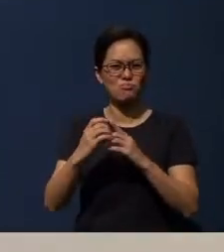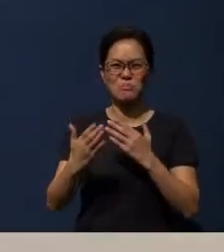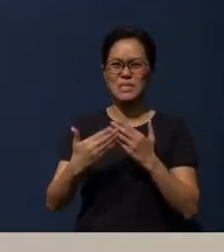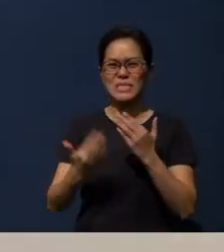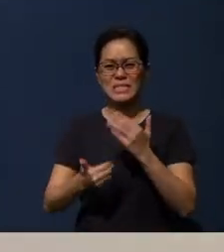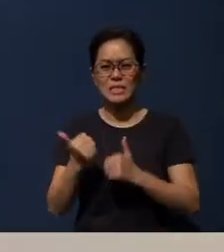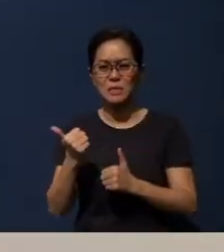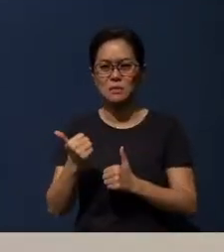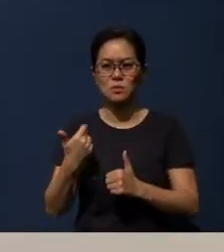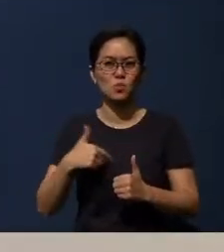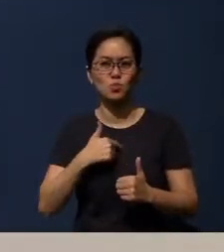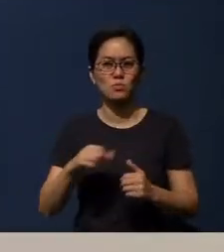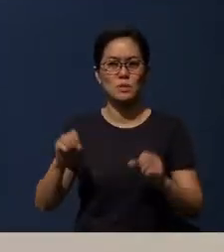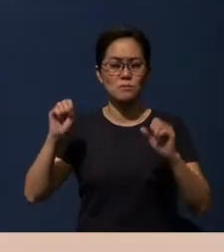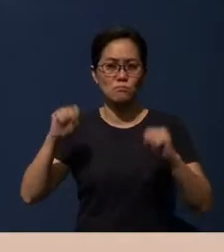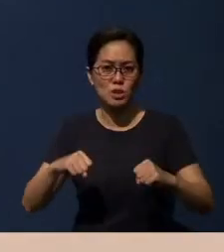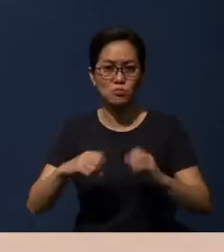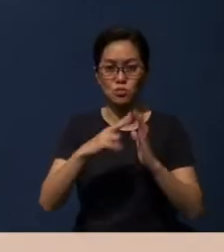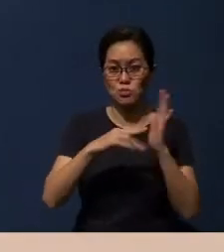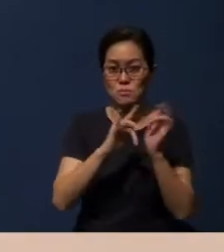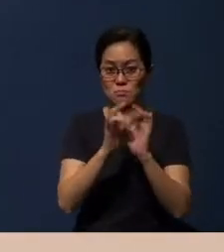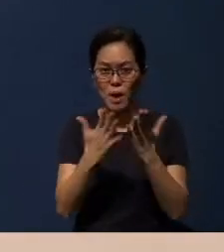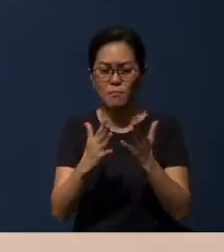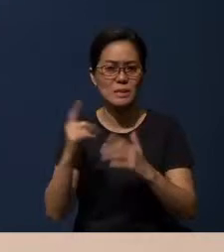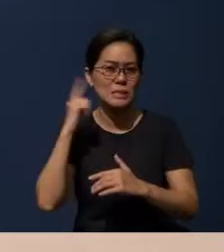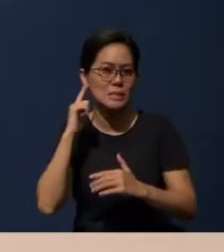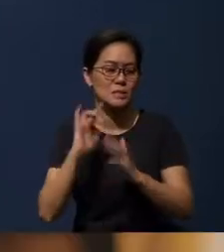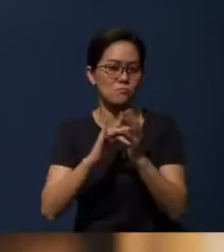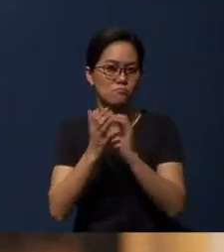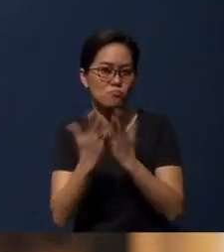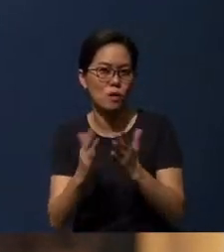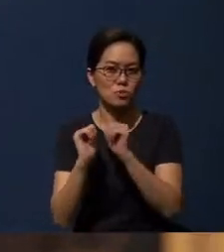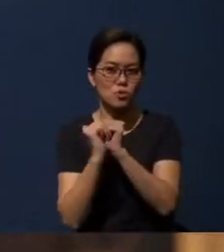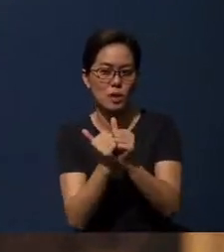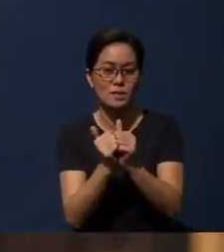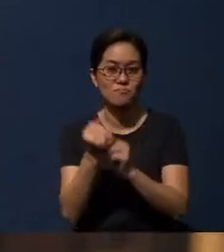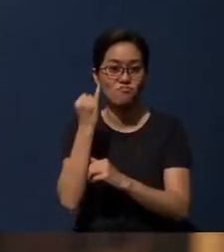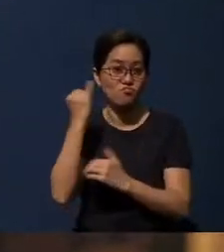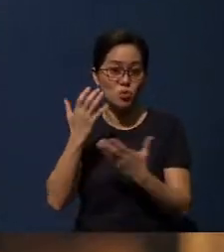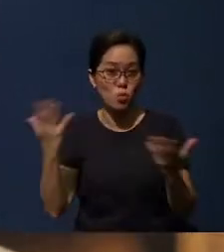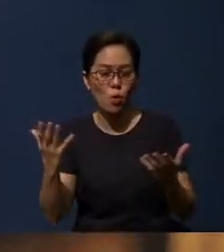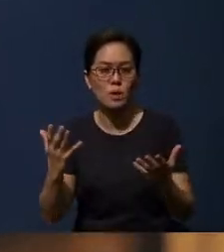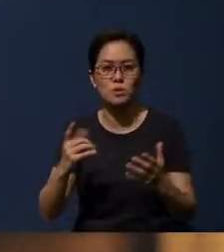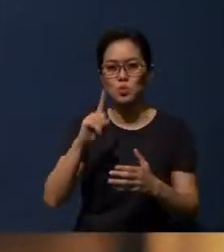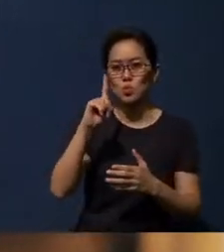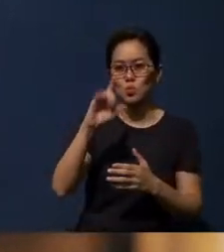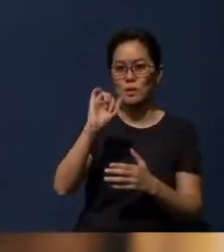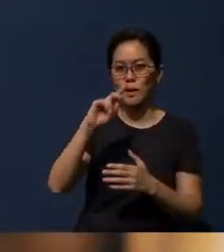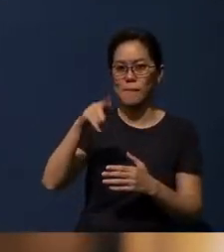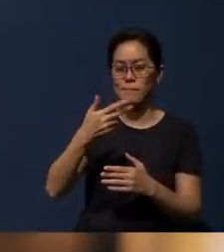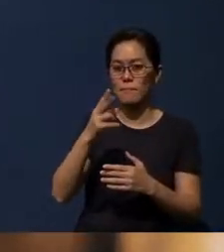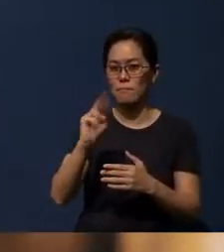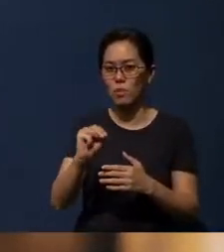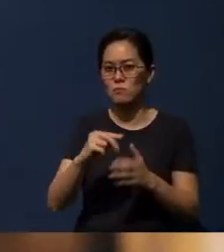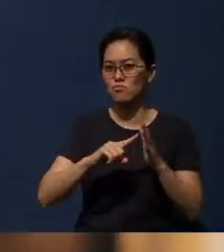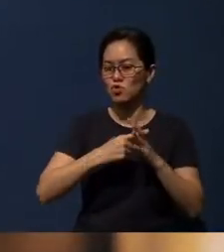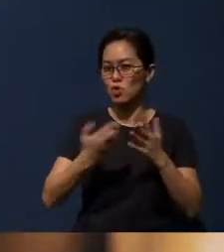[In Mandarin] We can read the Bible. [In English] Listen to the Bible together. So the idea that the ONE campaign, that started right here in Hong Kong,